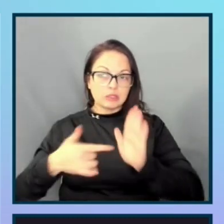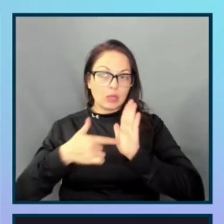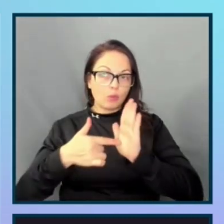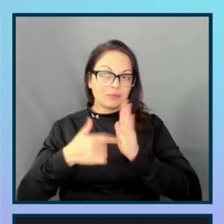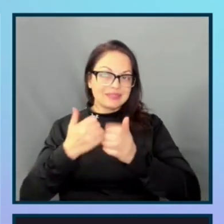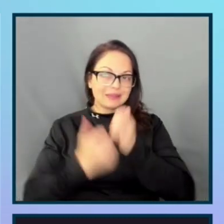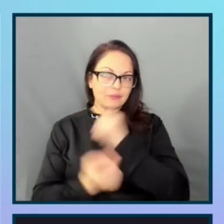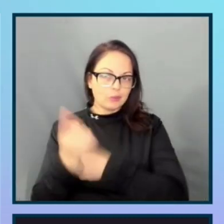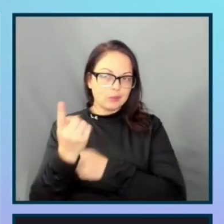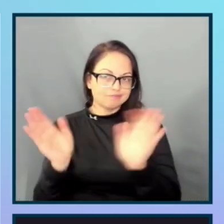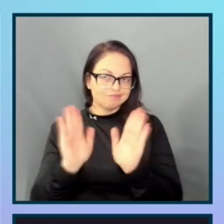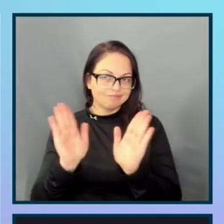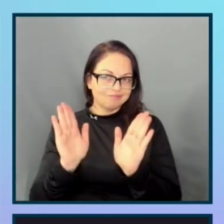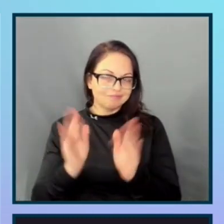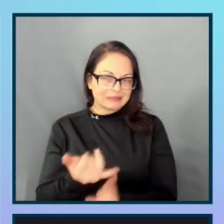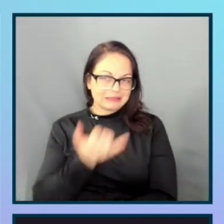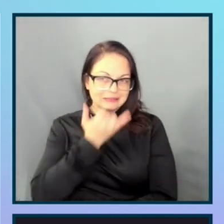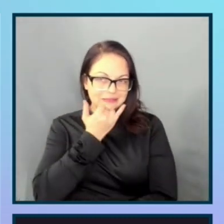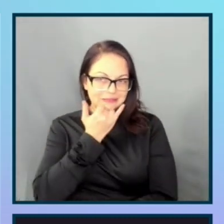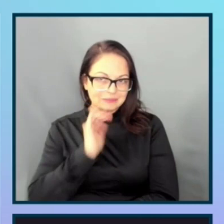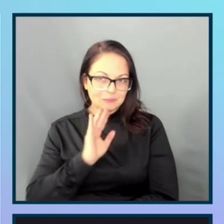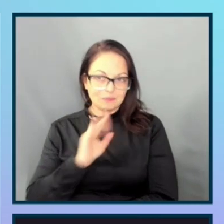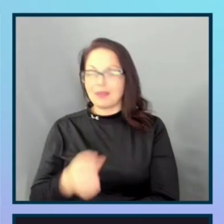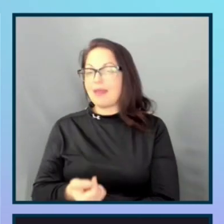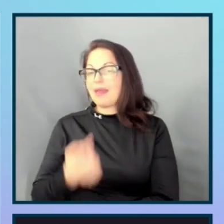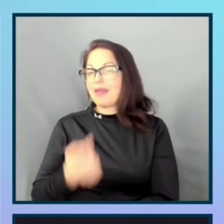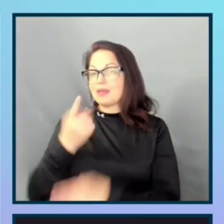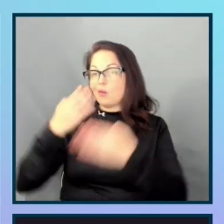And that one person's feedback by itself is only opinion,